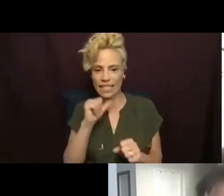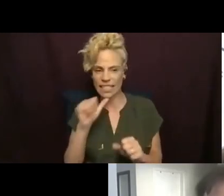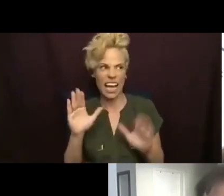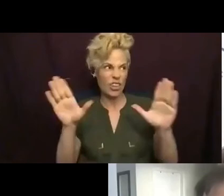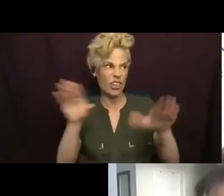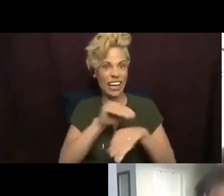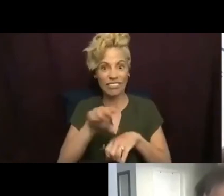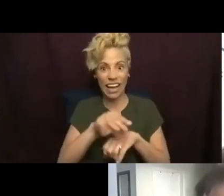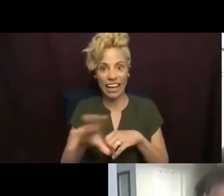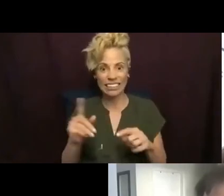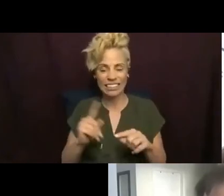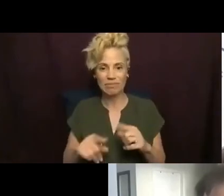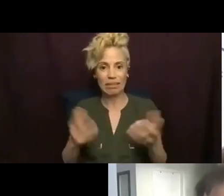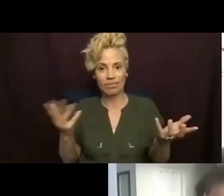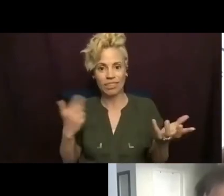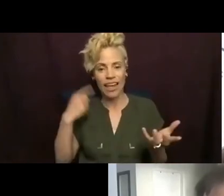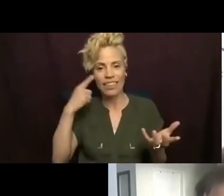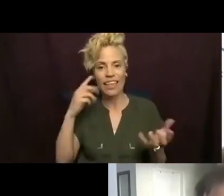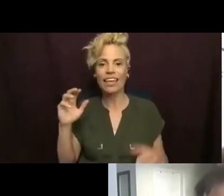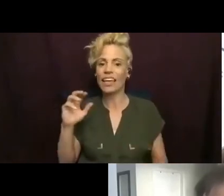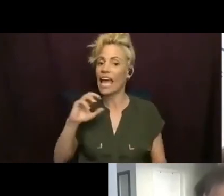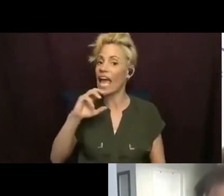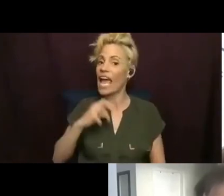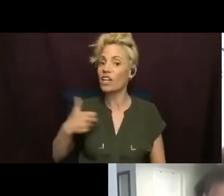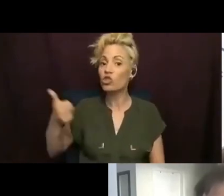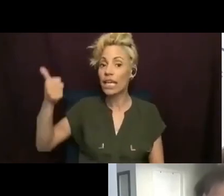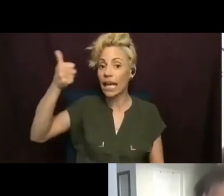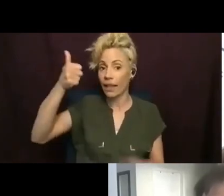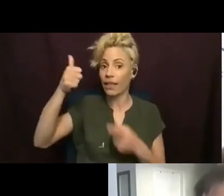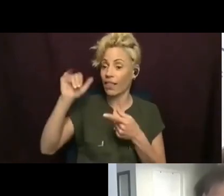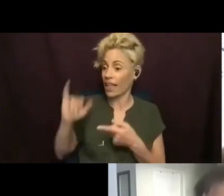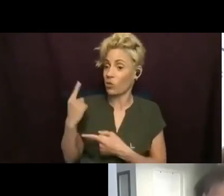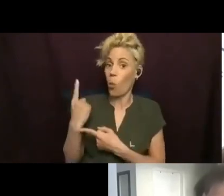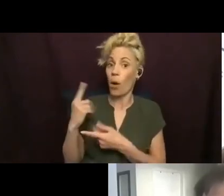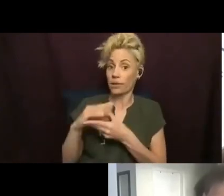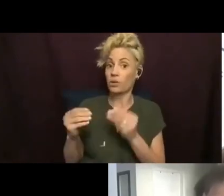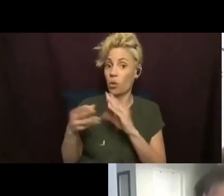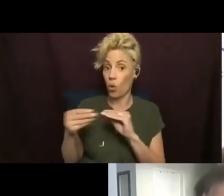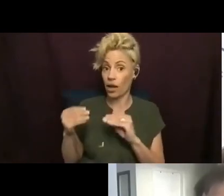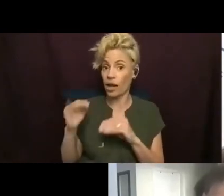except that I think aging is a story and it's about embodied story.